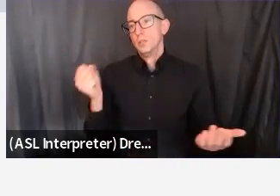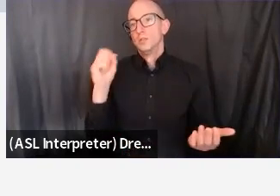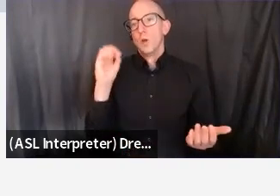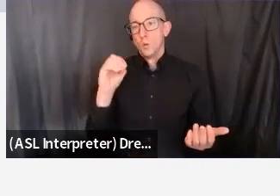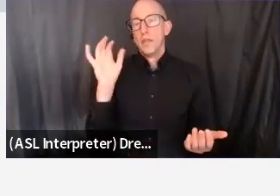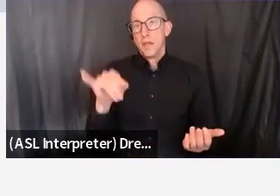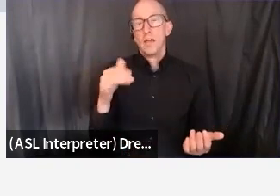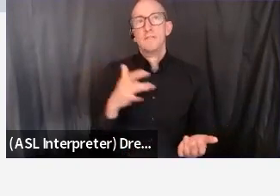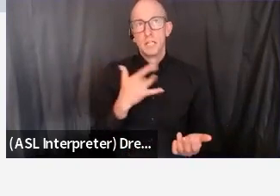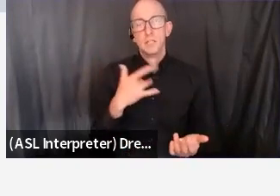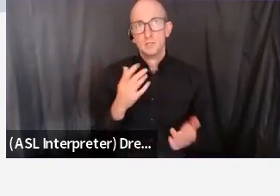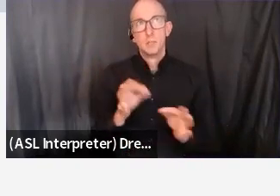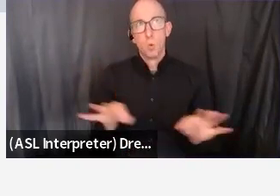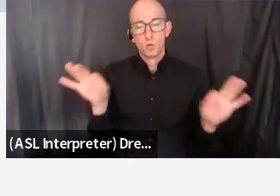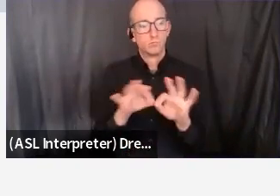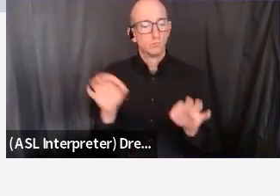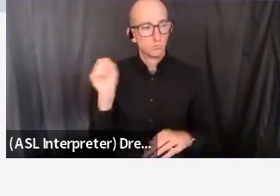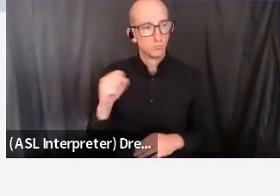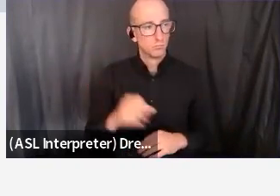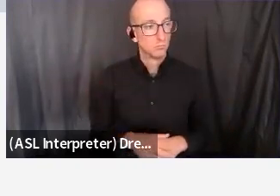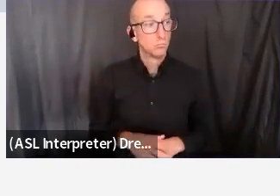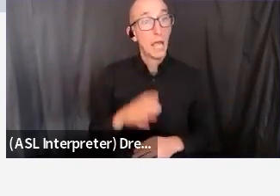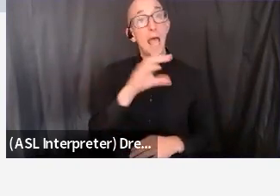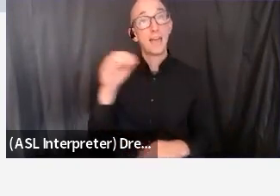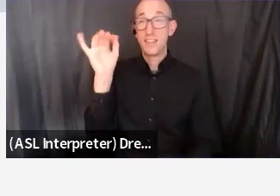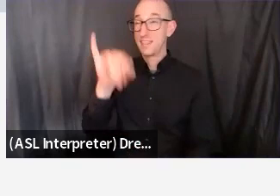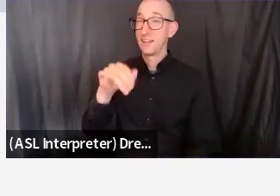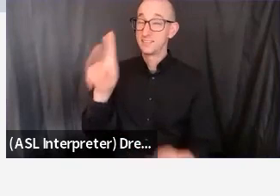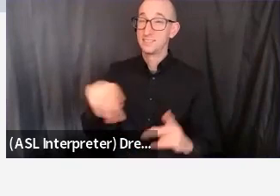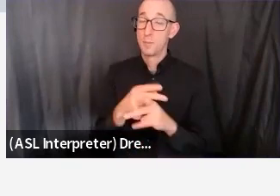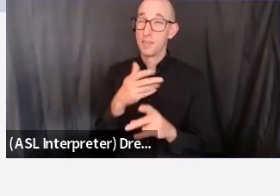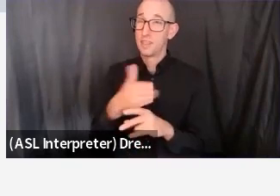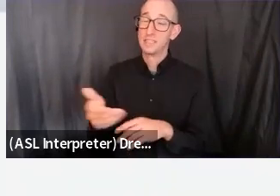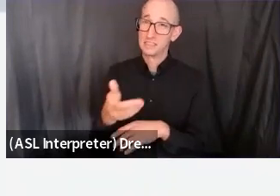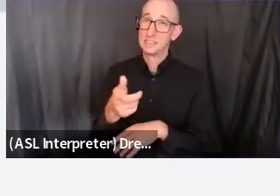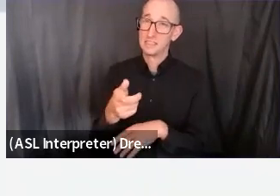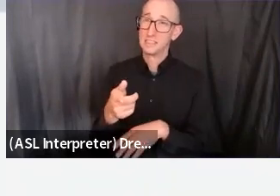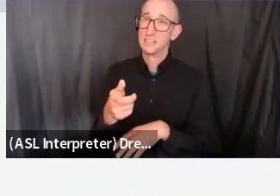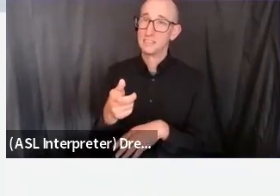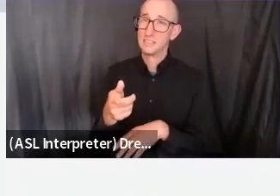Energy also announced $7 billion to launch seven regional clean hydrogen hubs across the nation